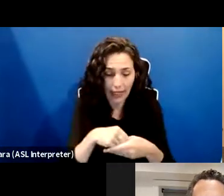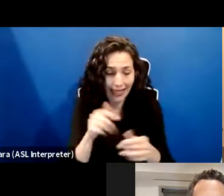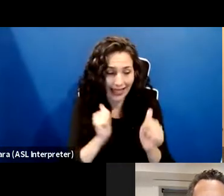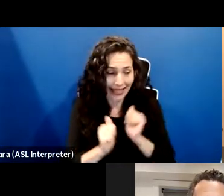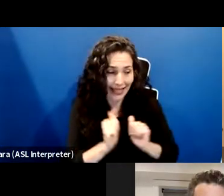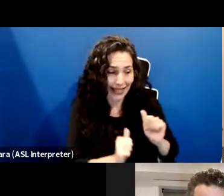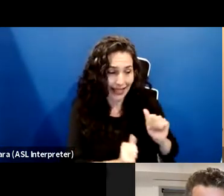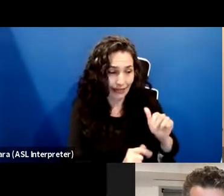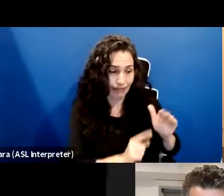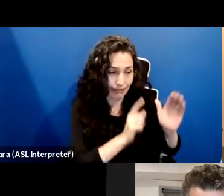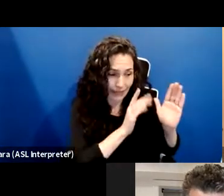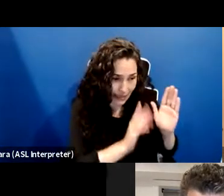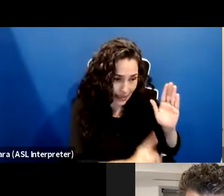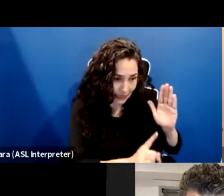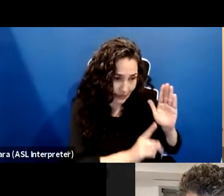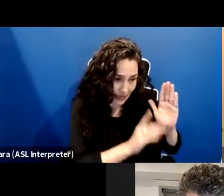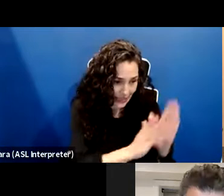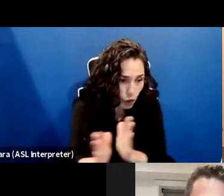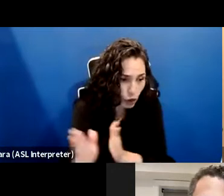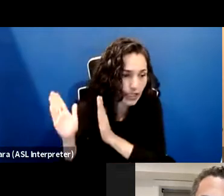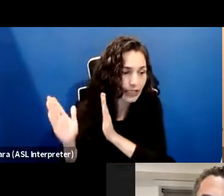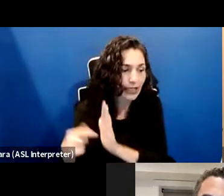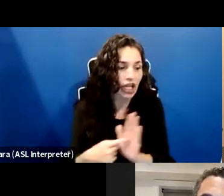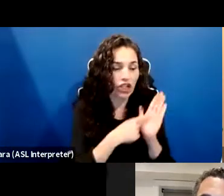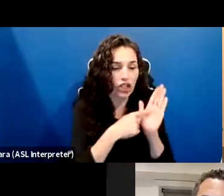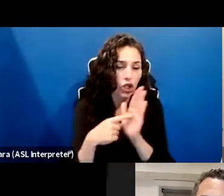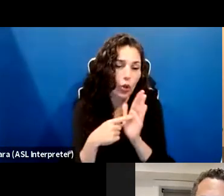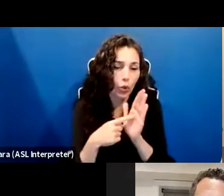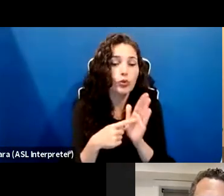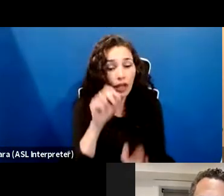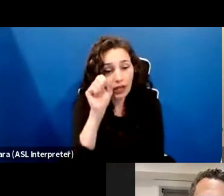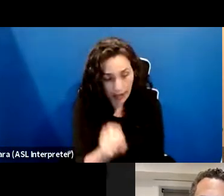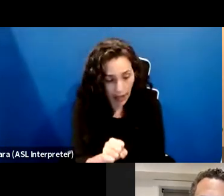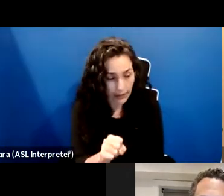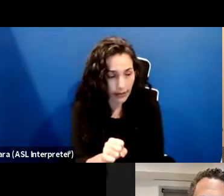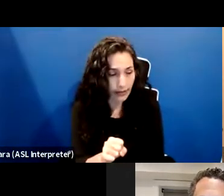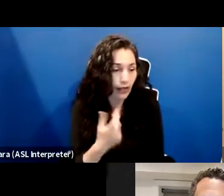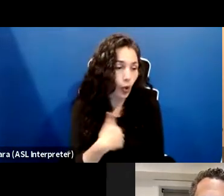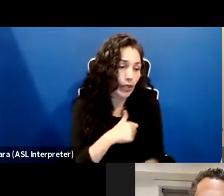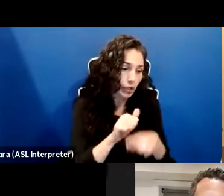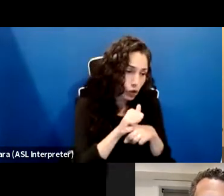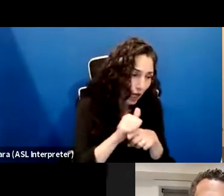emergency medicine, you know, yes, we trained in the textbook of medicine, we do the clinical rounds.